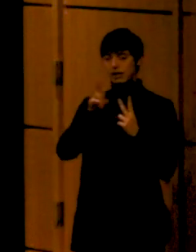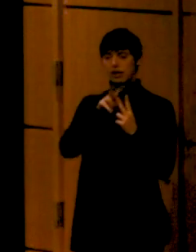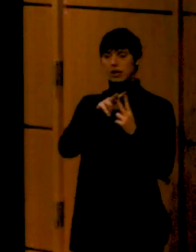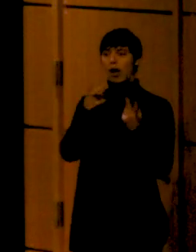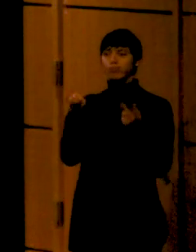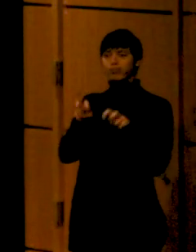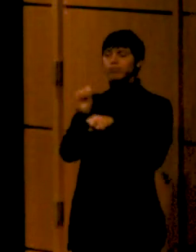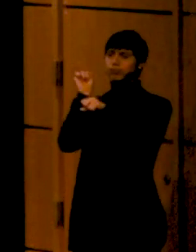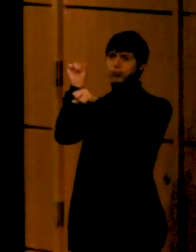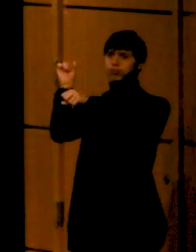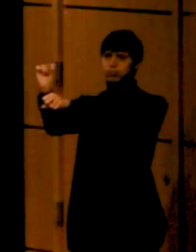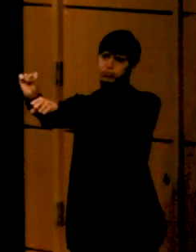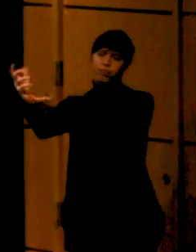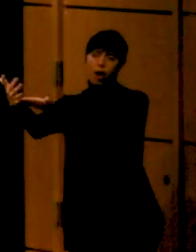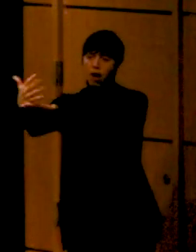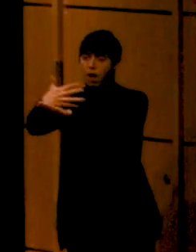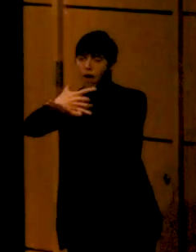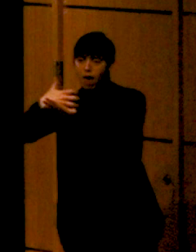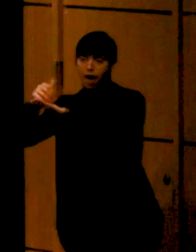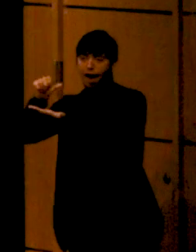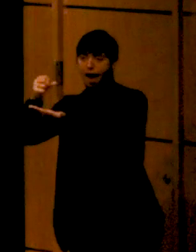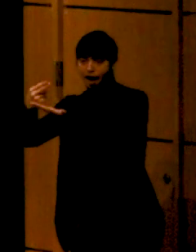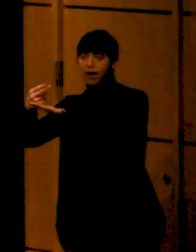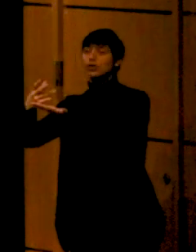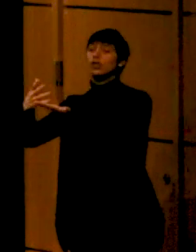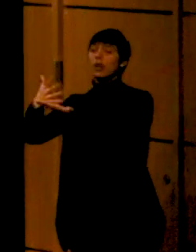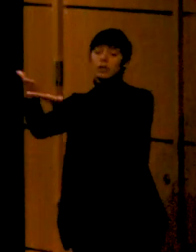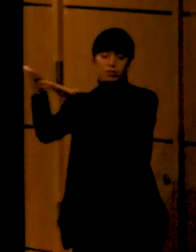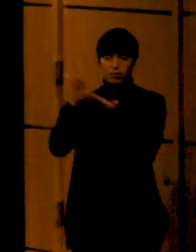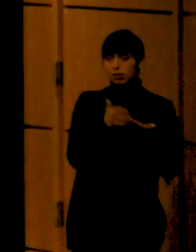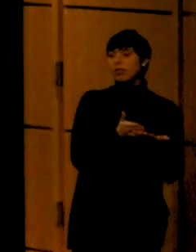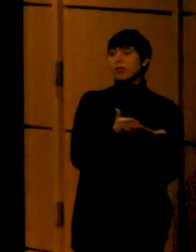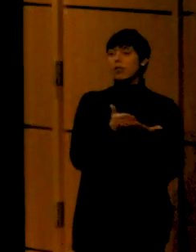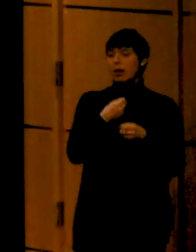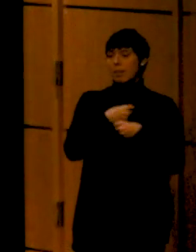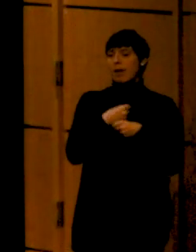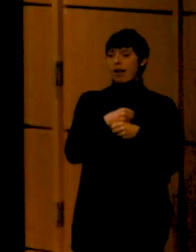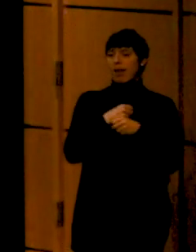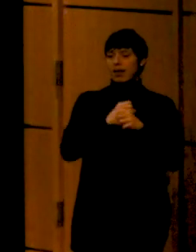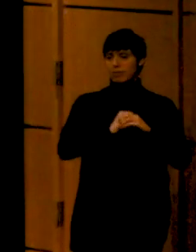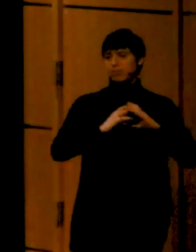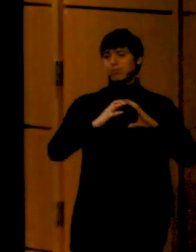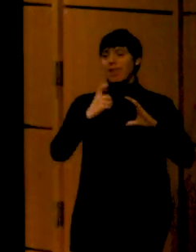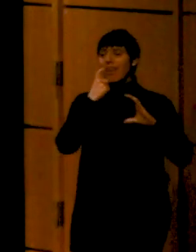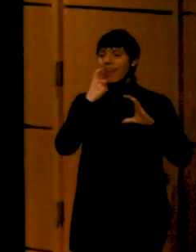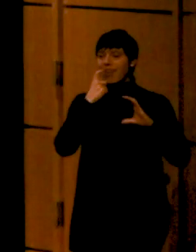back and Paul blew this beautiful vase that night. It Mount St. Helens glass.